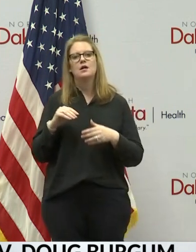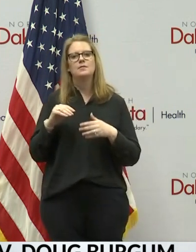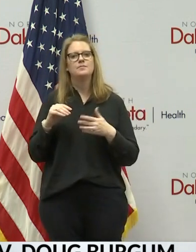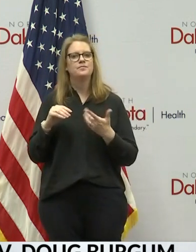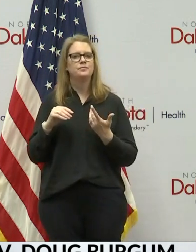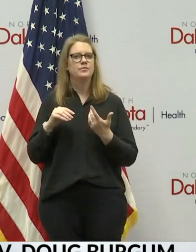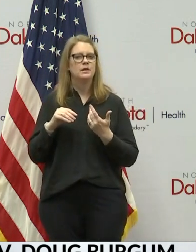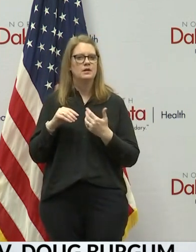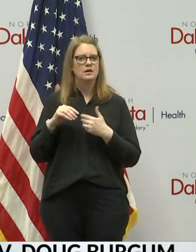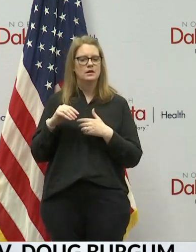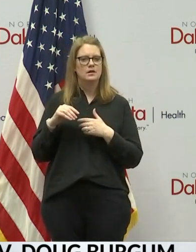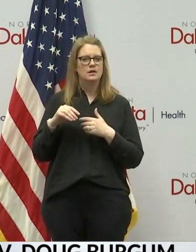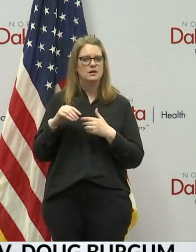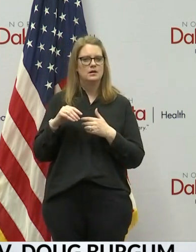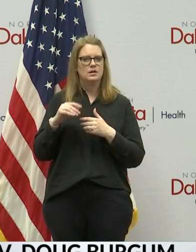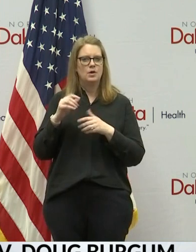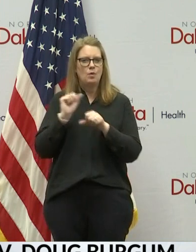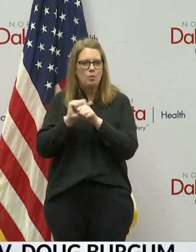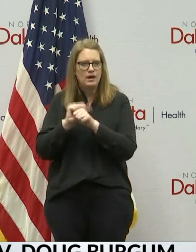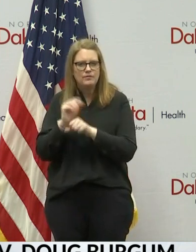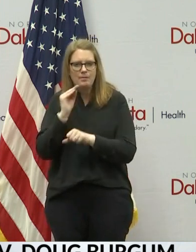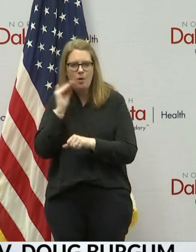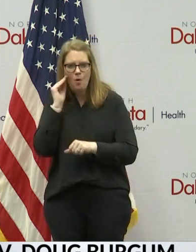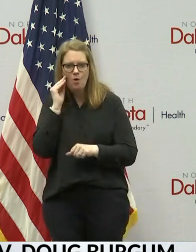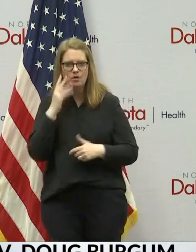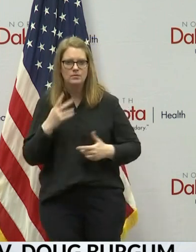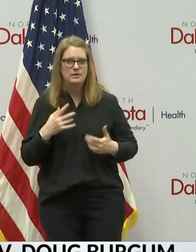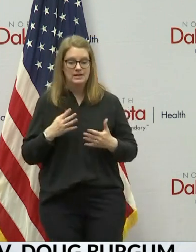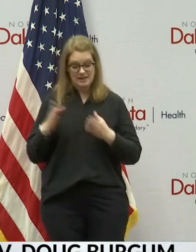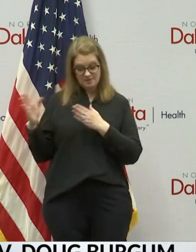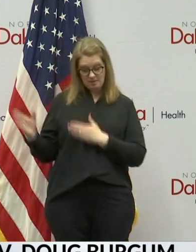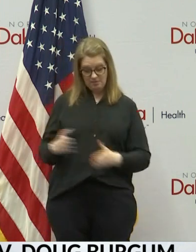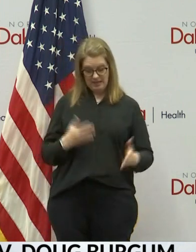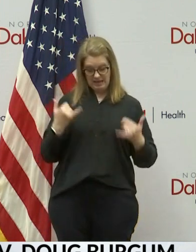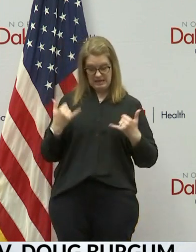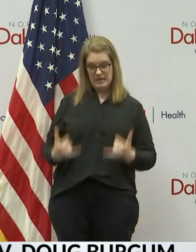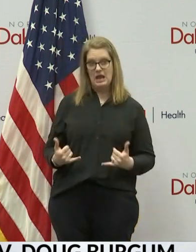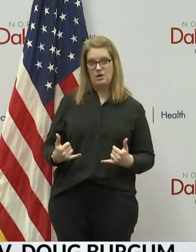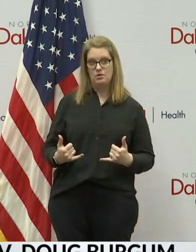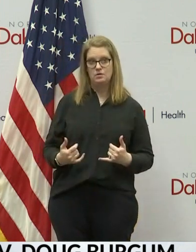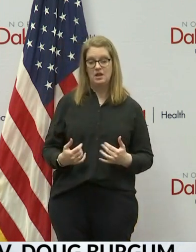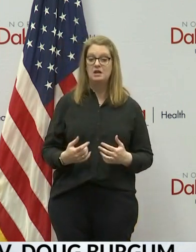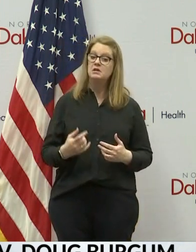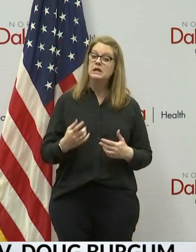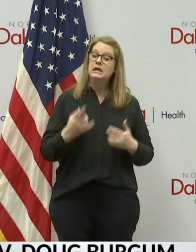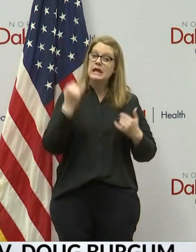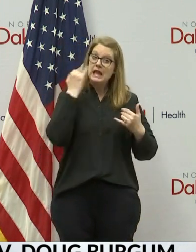DETAILS ABOUT VISITATION FOR NURSING HOMES, THAT INCLUDED